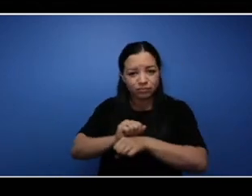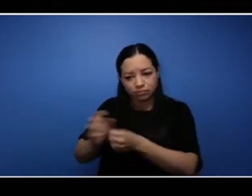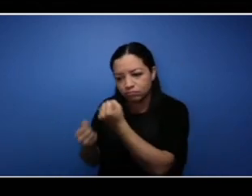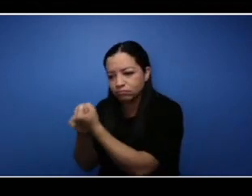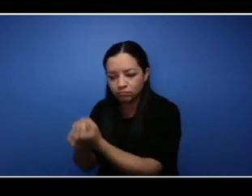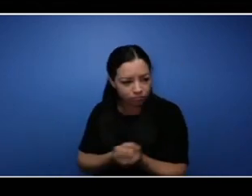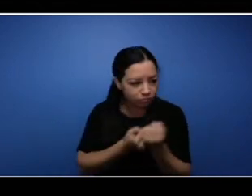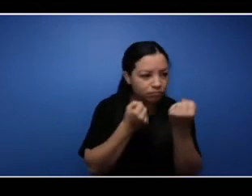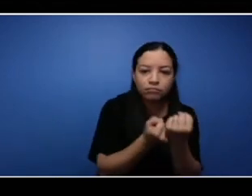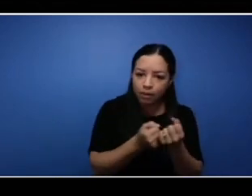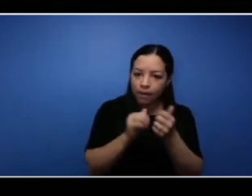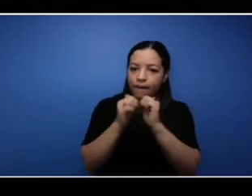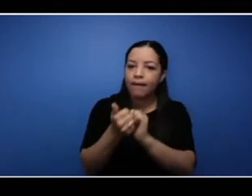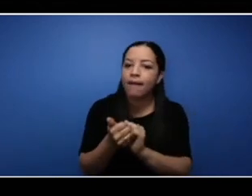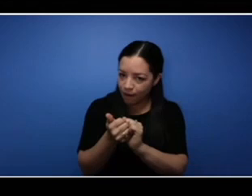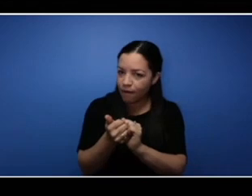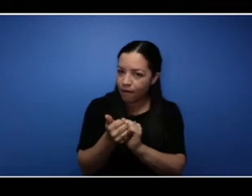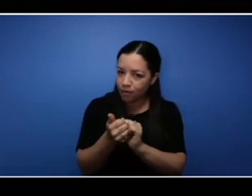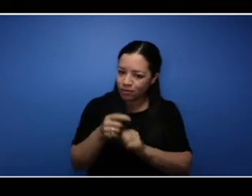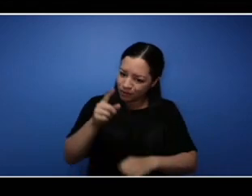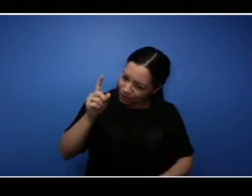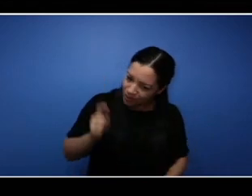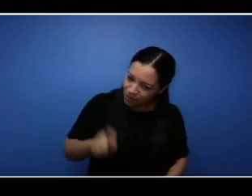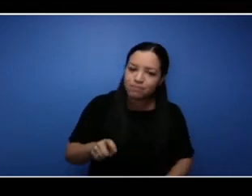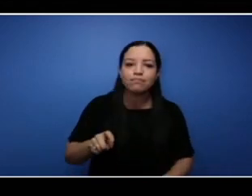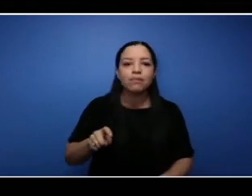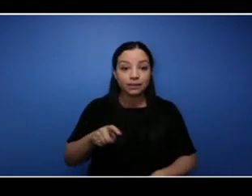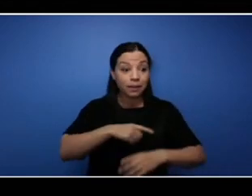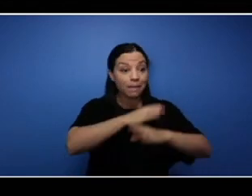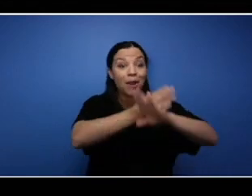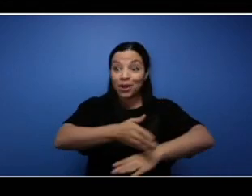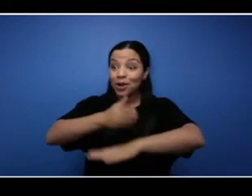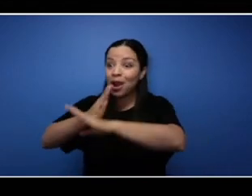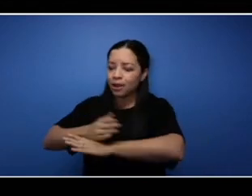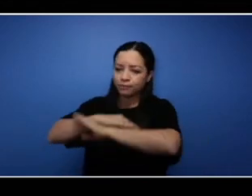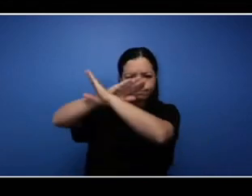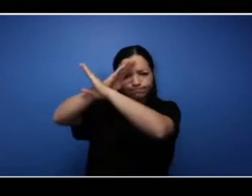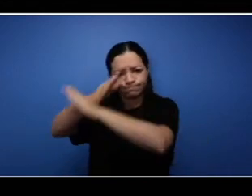and most certainly requires us to do our part to break down barriers. Even when that work